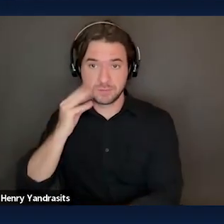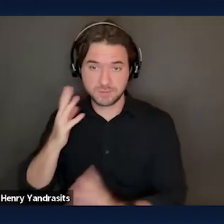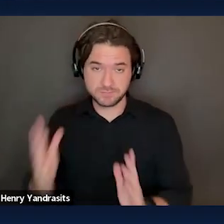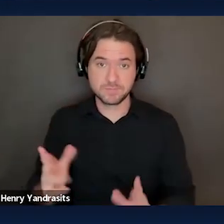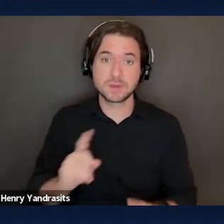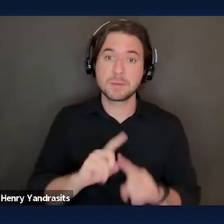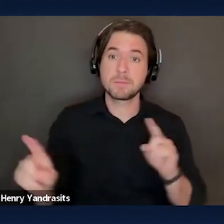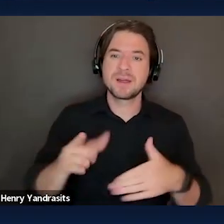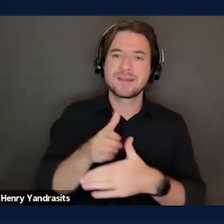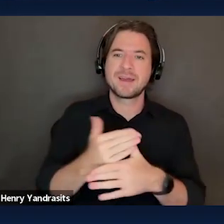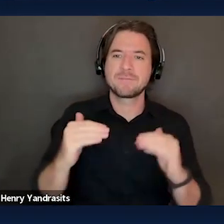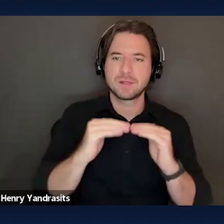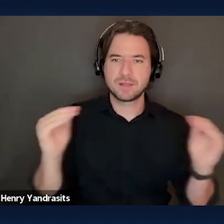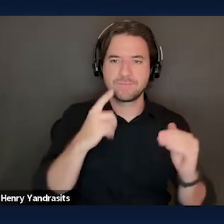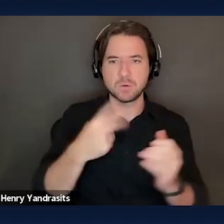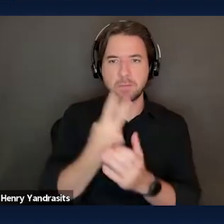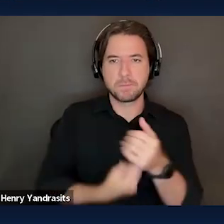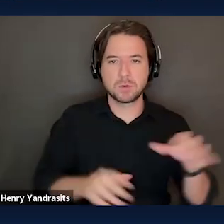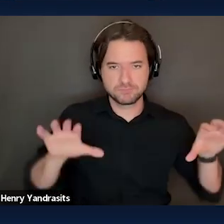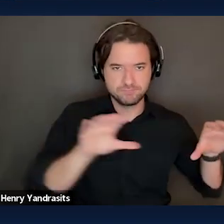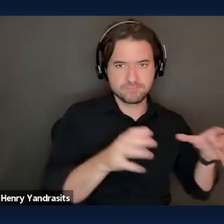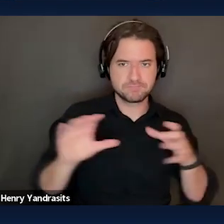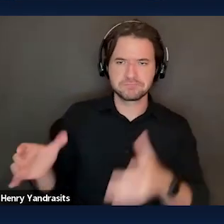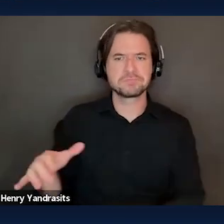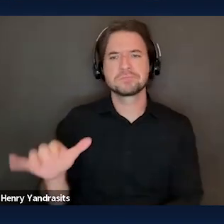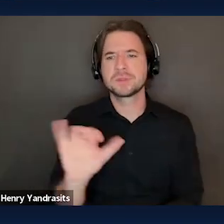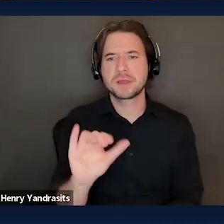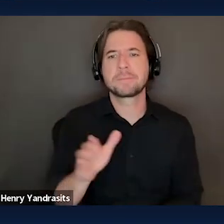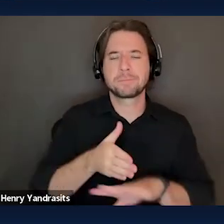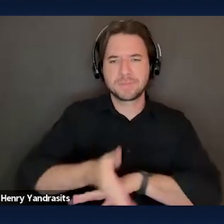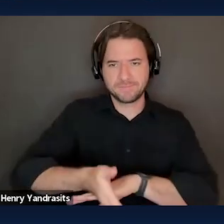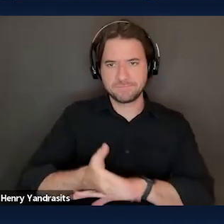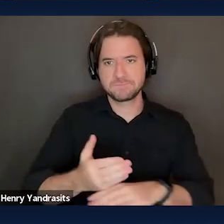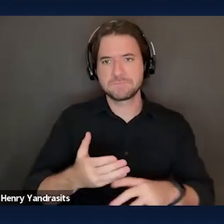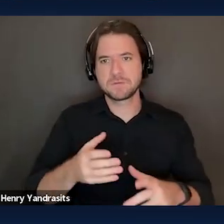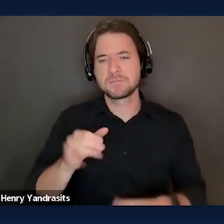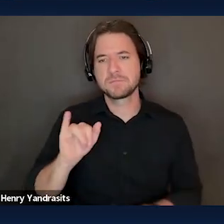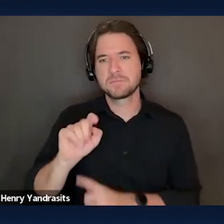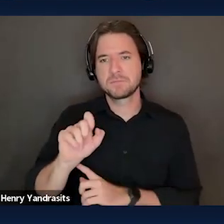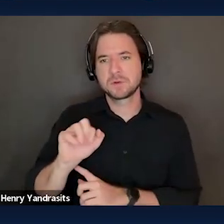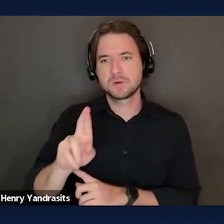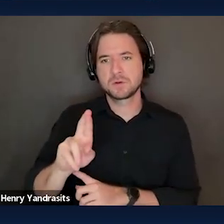But the mean levels of confidence for both groups of students were similar after the interprofessional team experience.